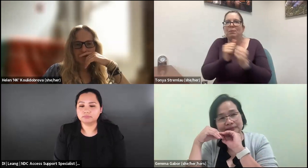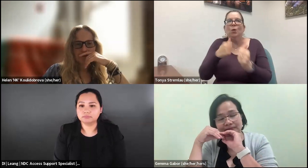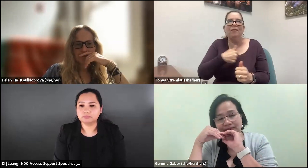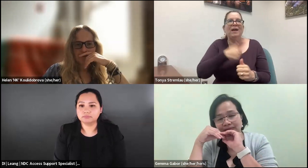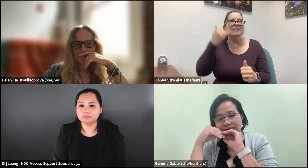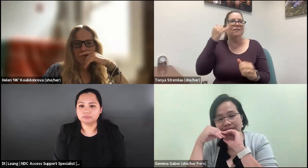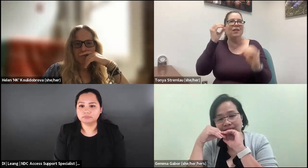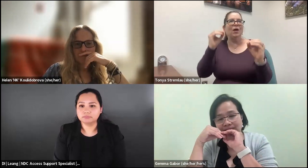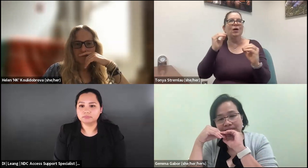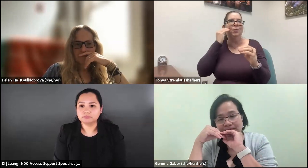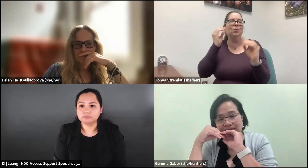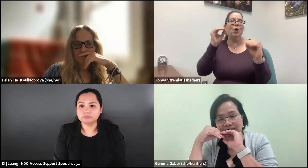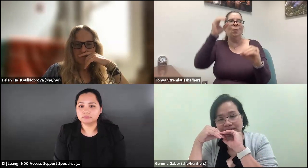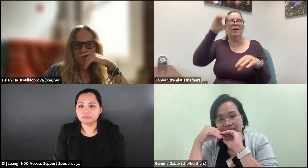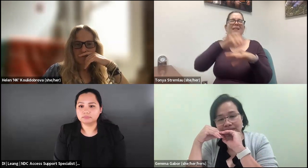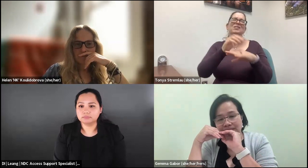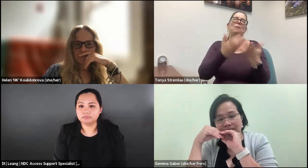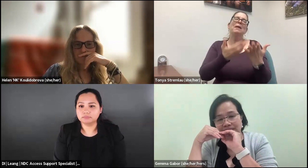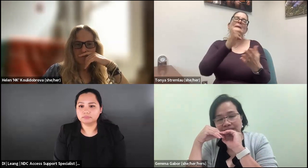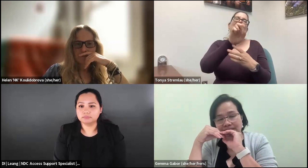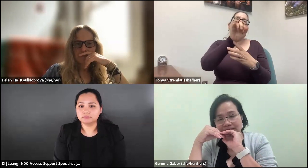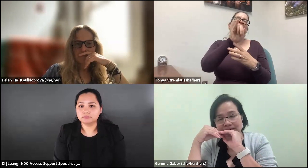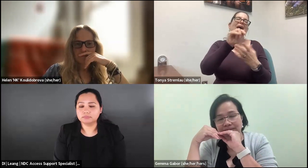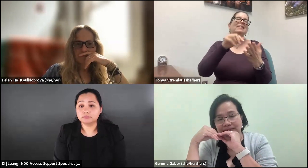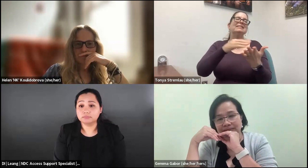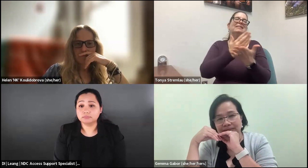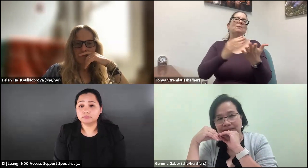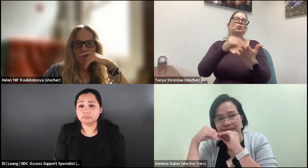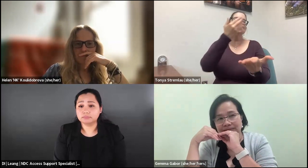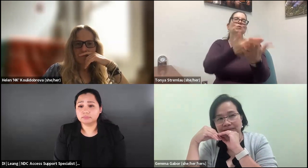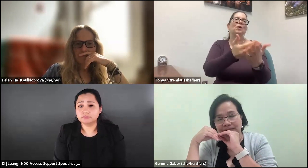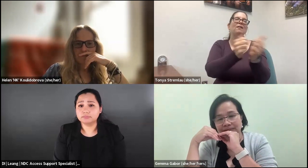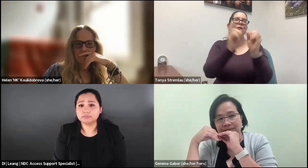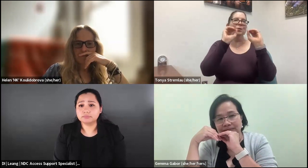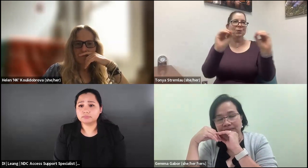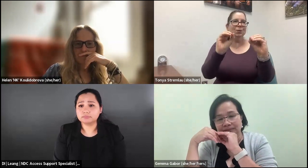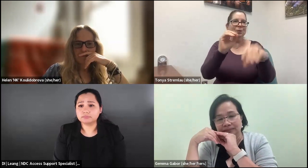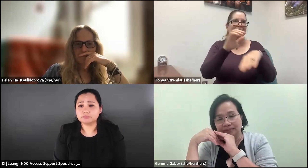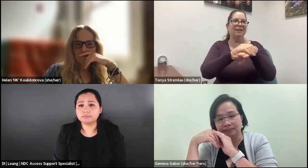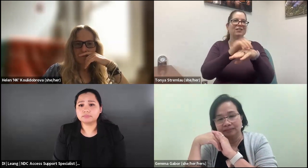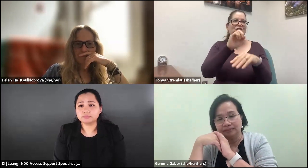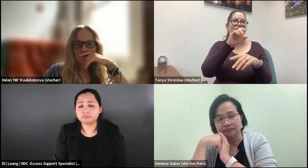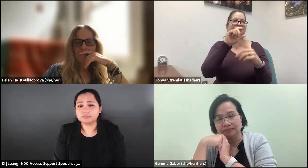I want to recognize that the students know some English.